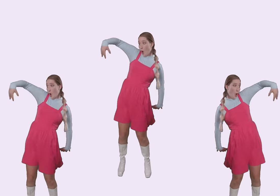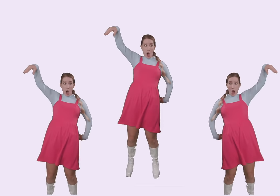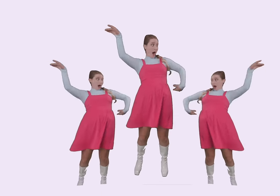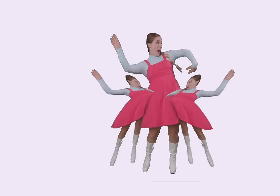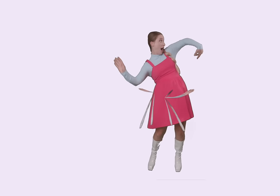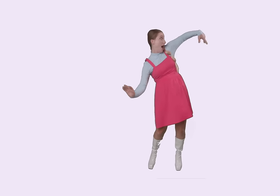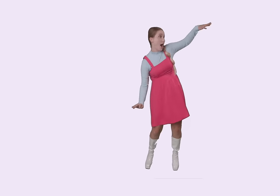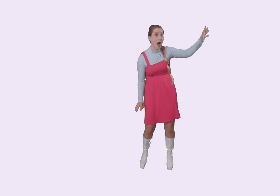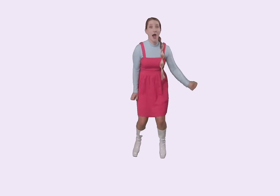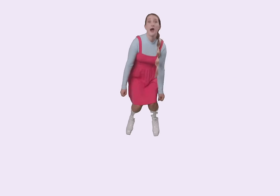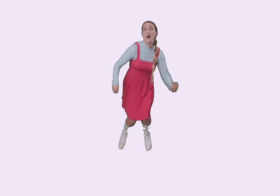Ooh, hey!